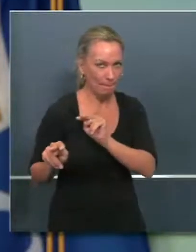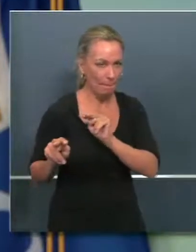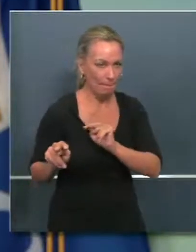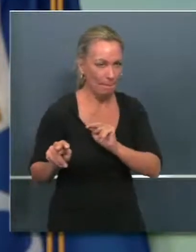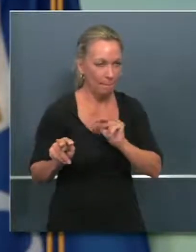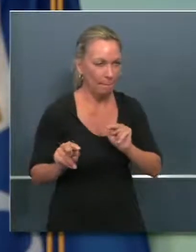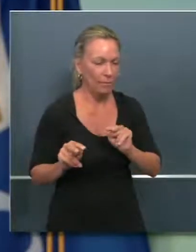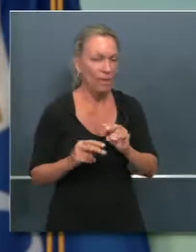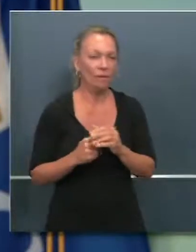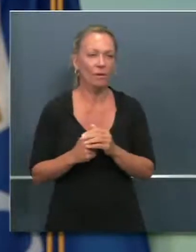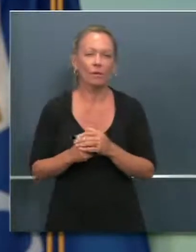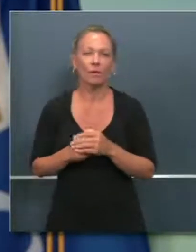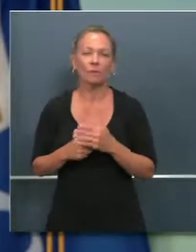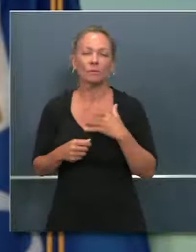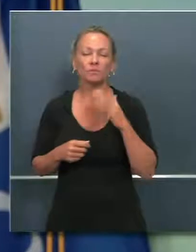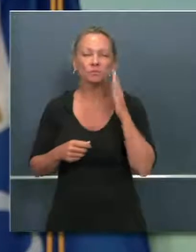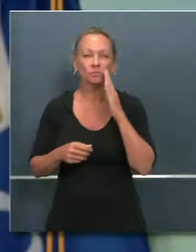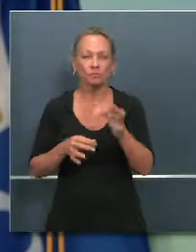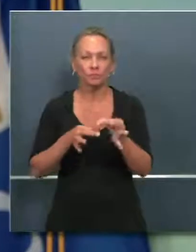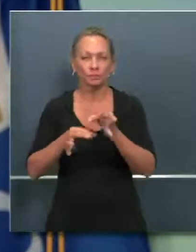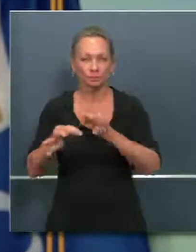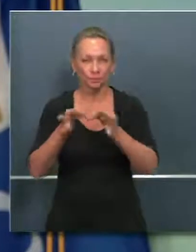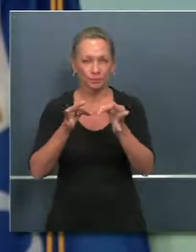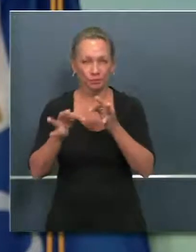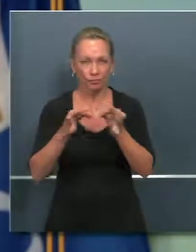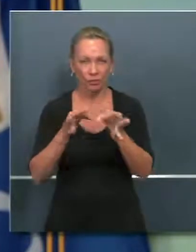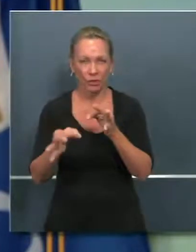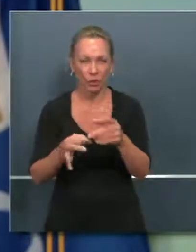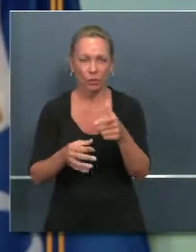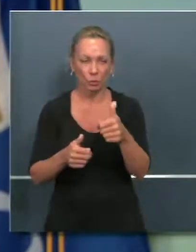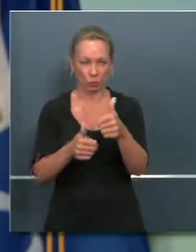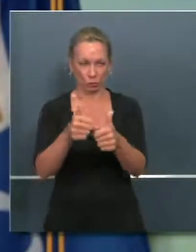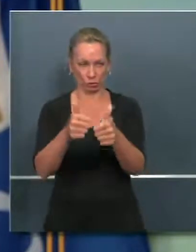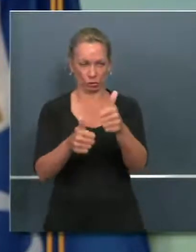looks like dr. Ghali will come up and talk a little bit more specifically about what